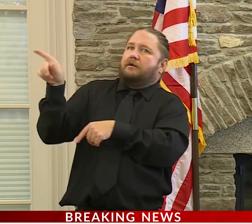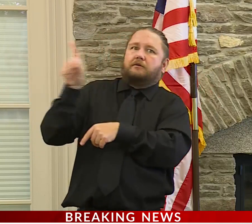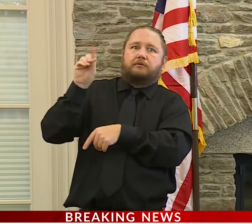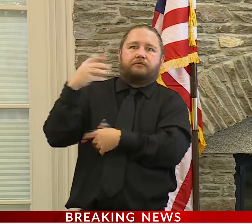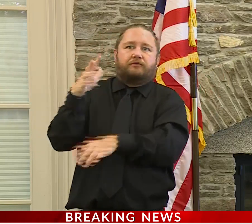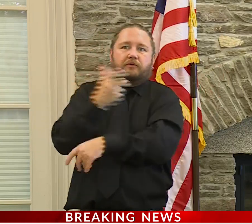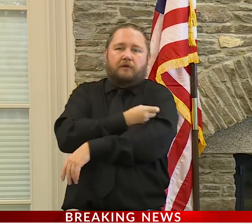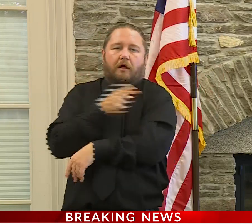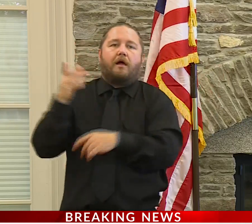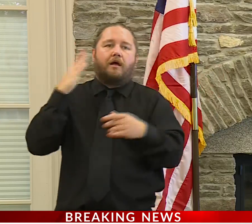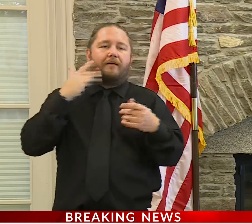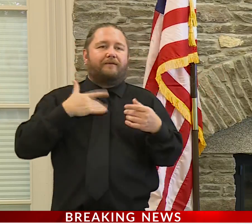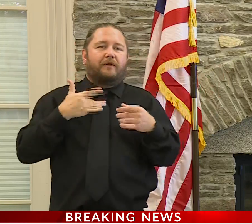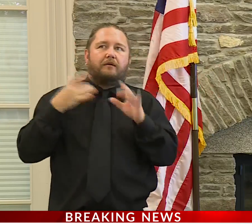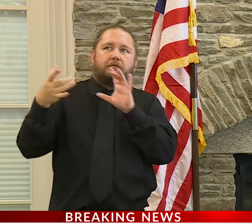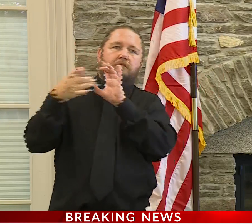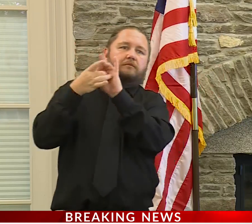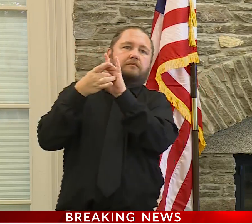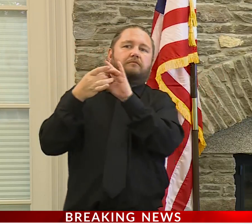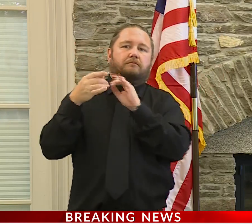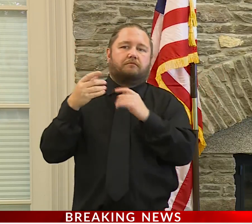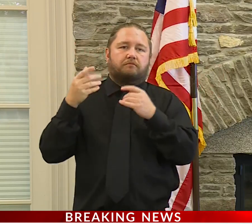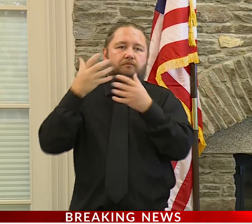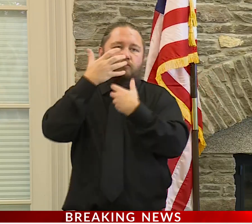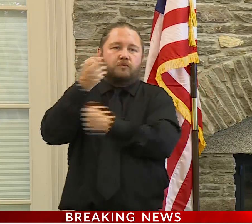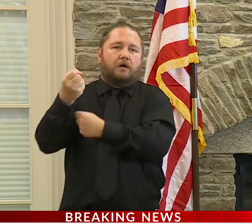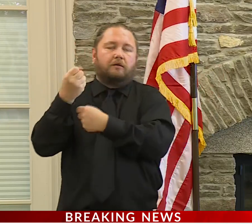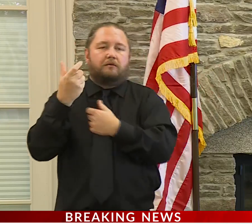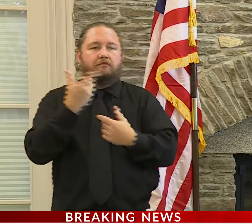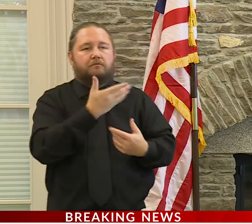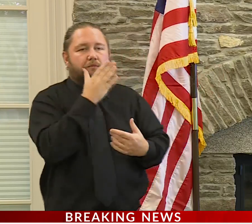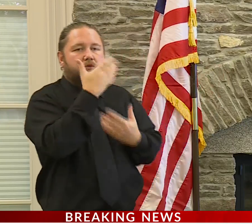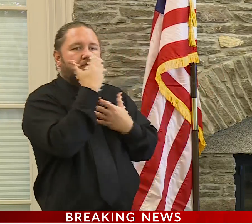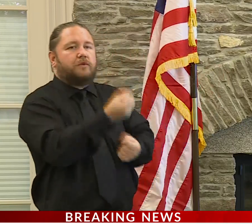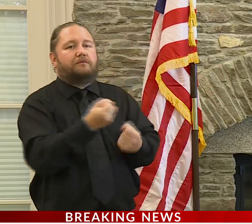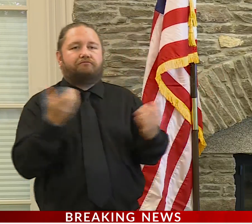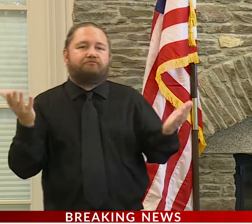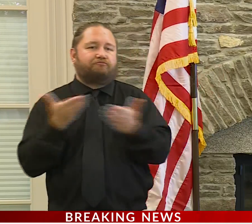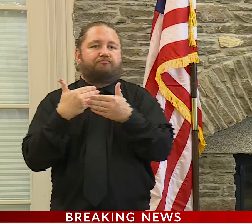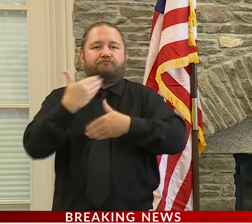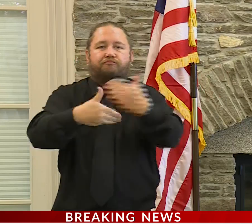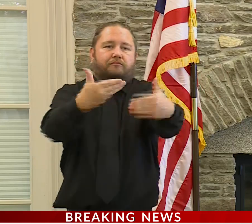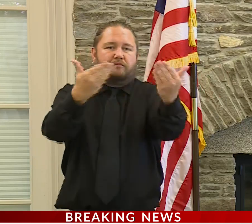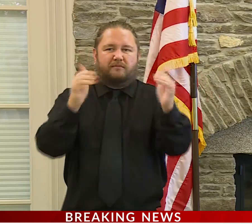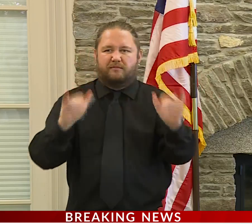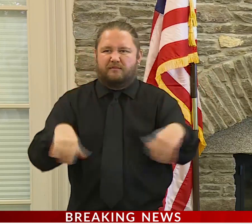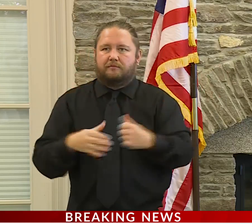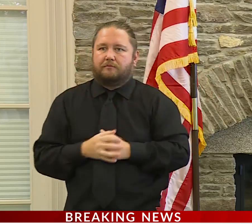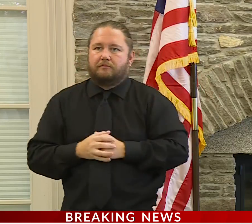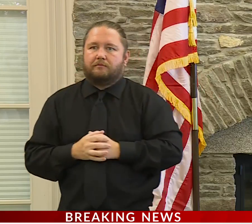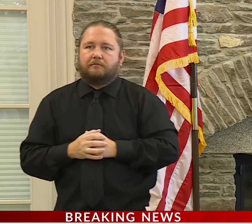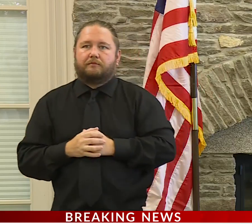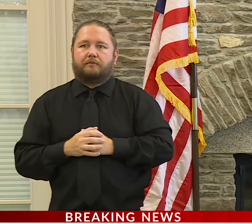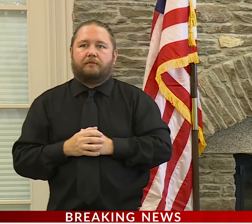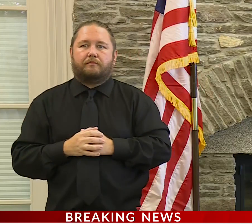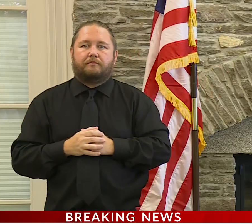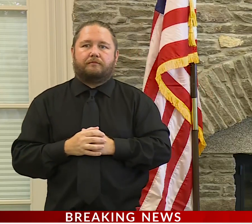MEMBERS THAT ARE THE MOST IN NEED. SO WE HAVE TO MAKE THAT WHEN THEY COME OUR HOMES